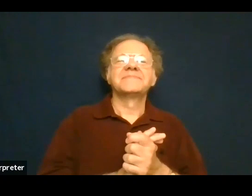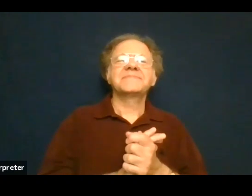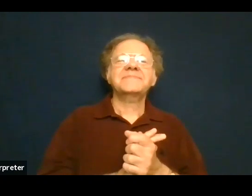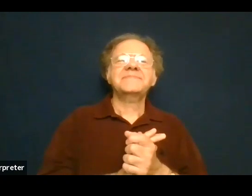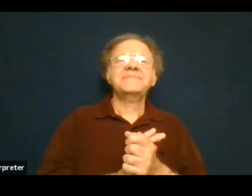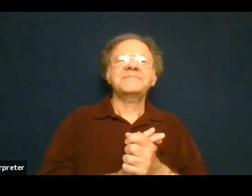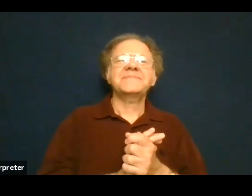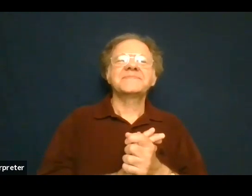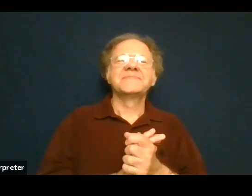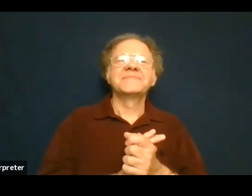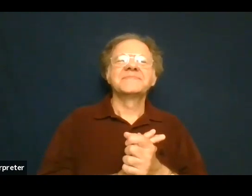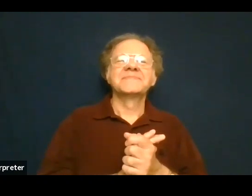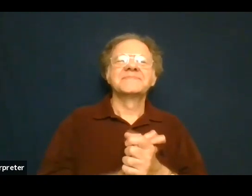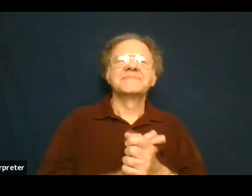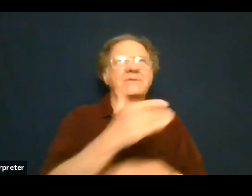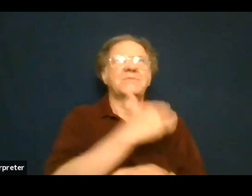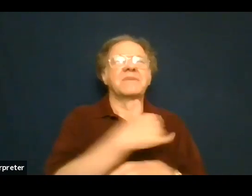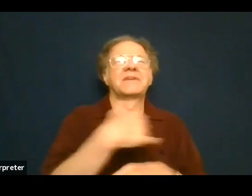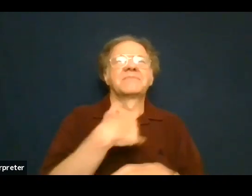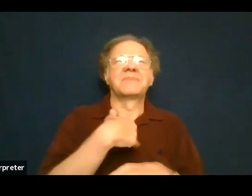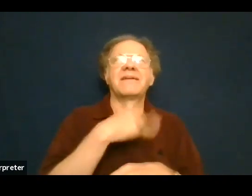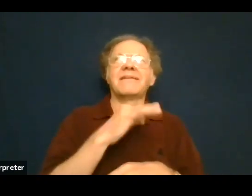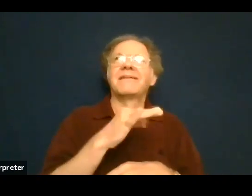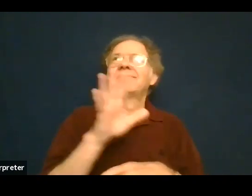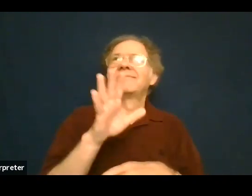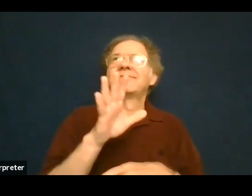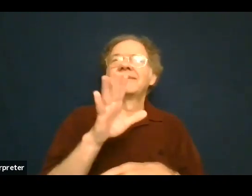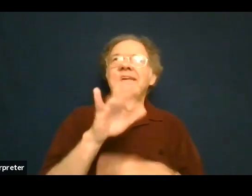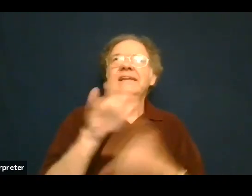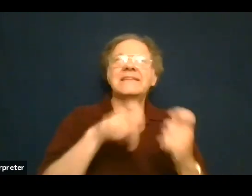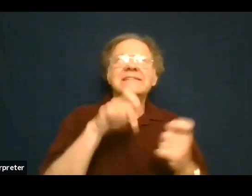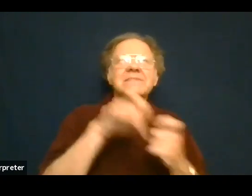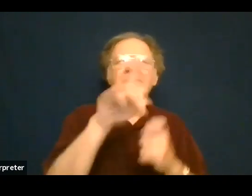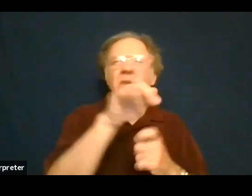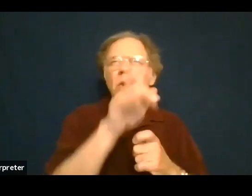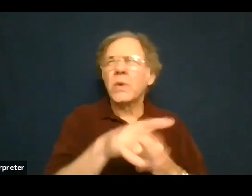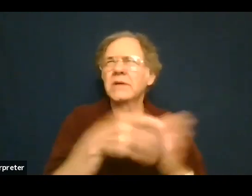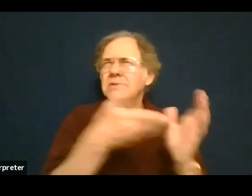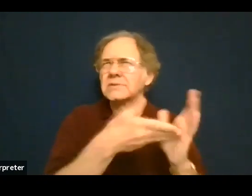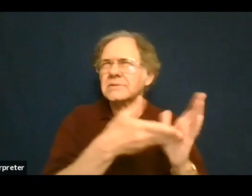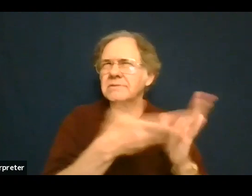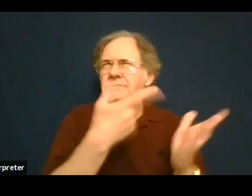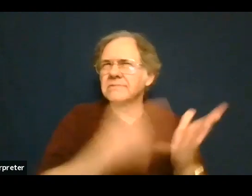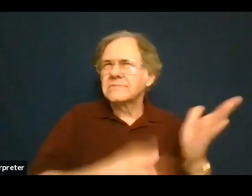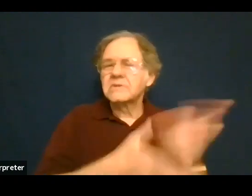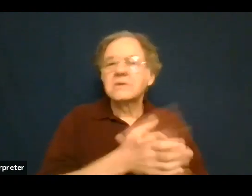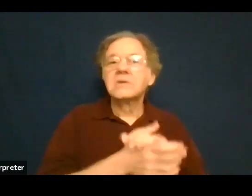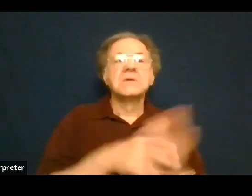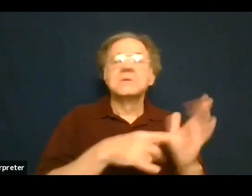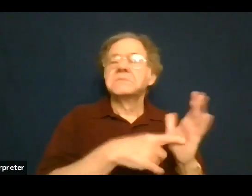Remind me of what the specific question is? No, it just was a question about whether there's